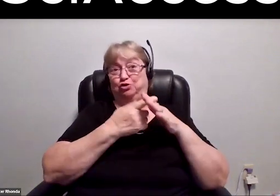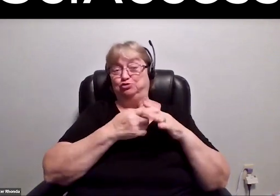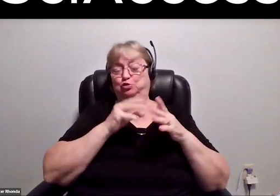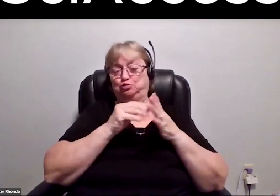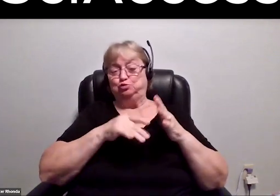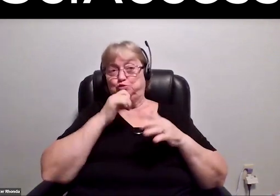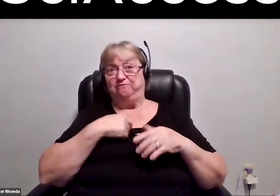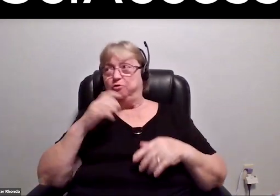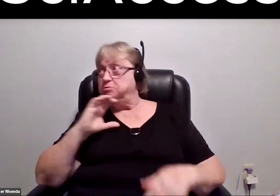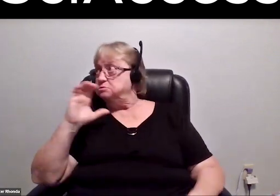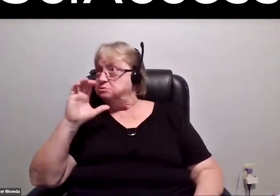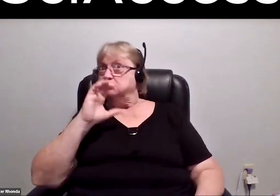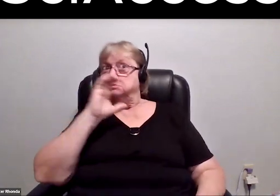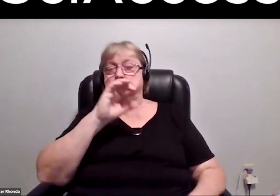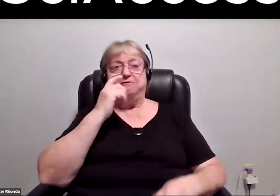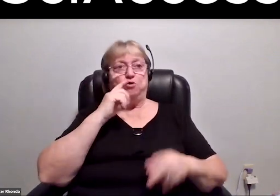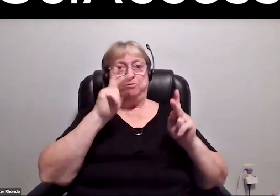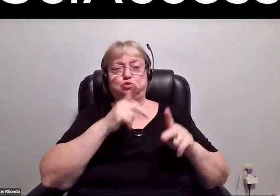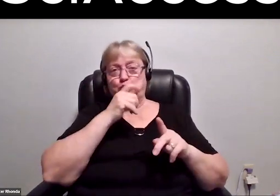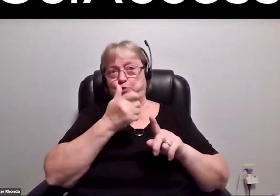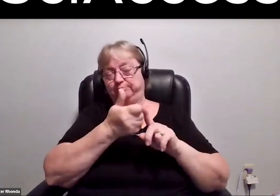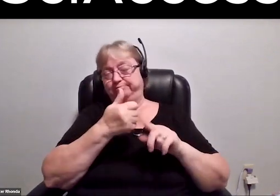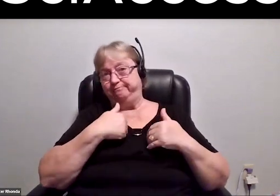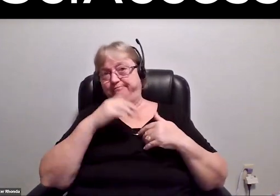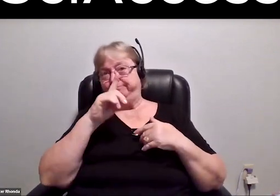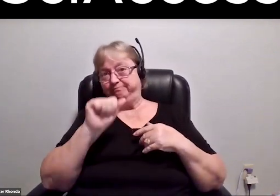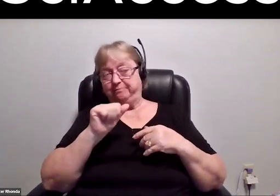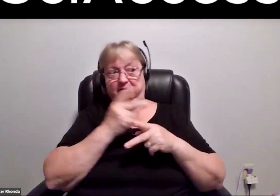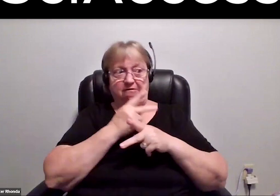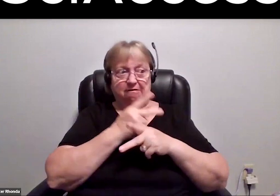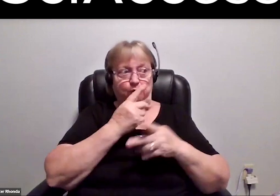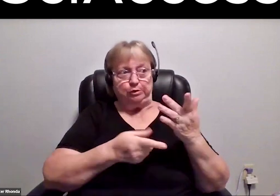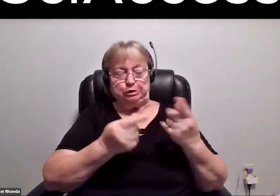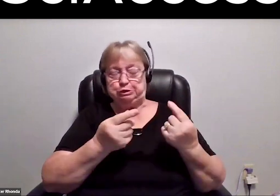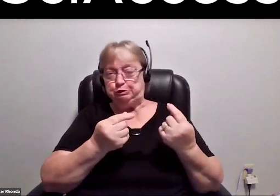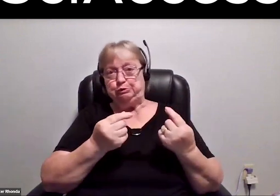and search for a person with a disability and try to figure out what to do.